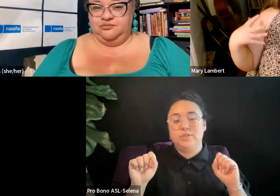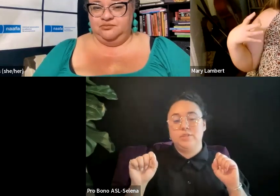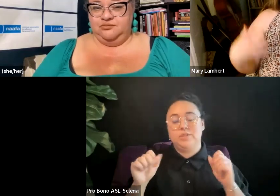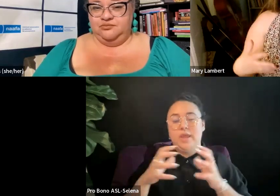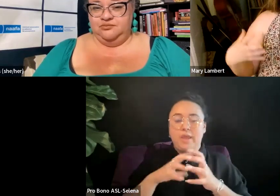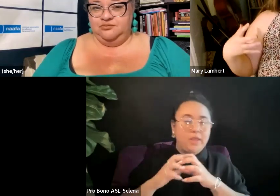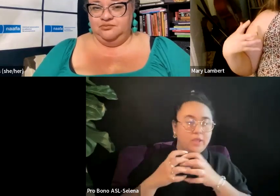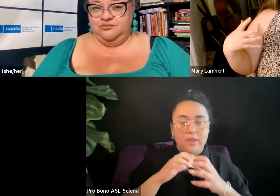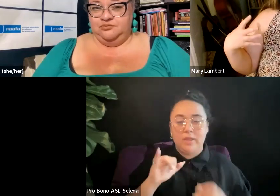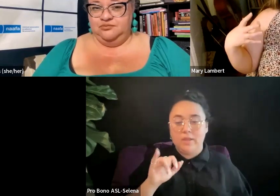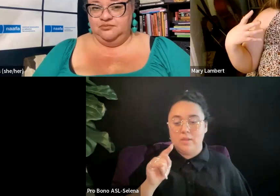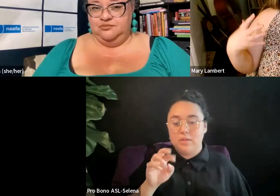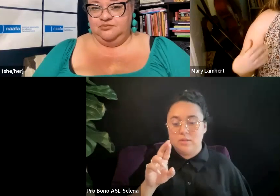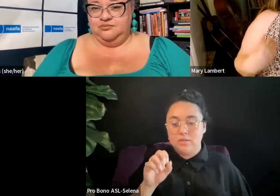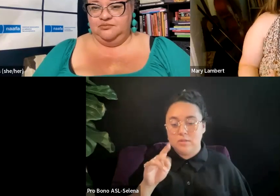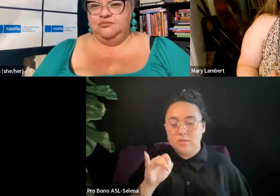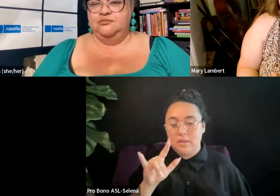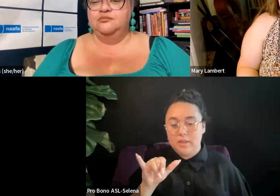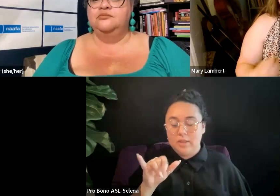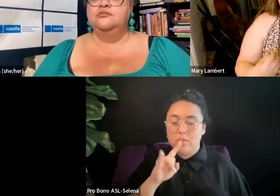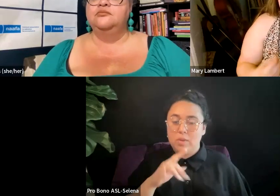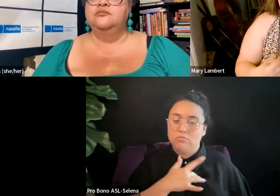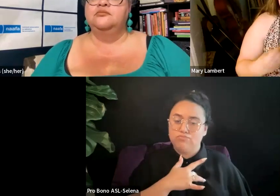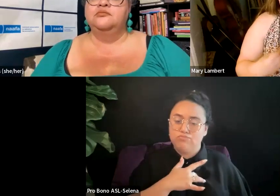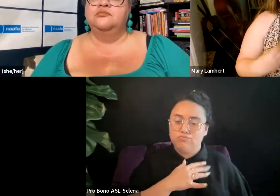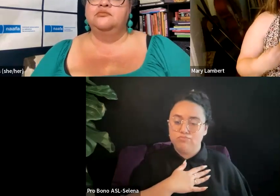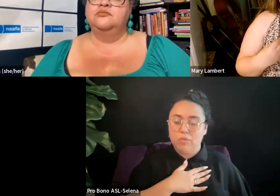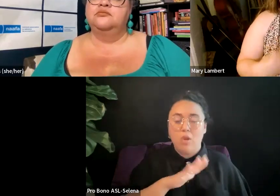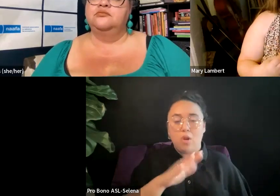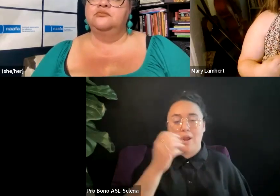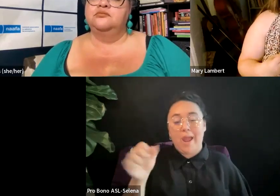is so like, it's so moving, like her activism is so moving.